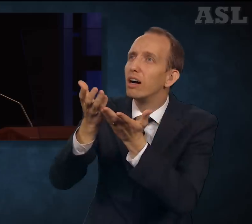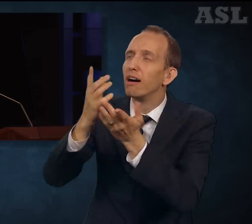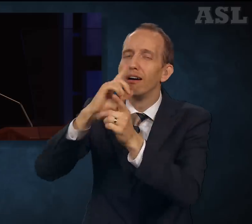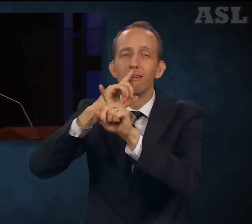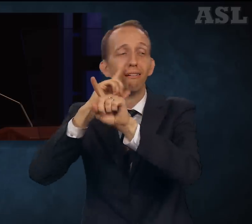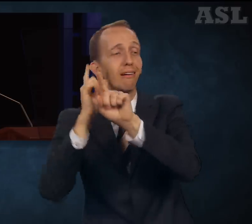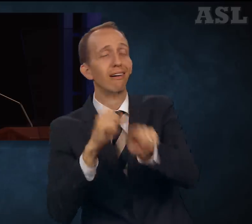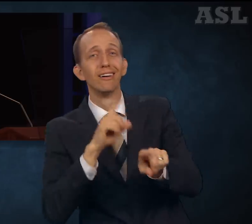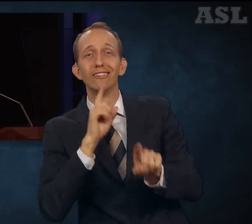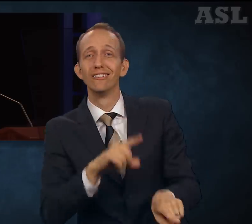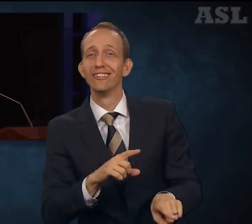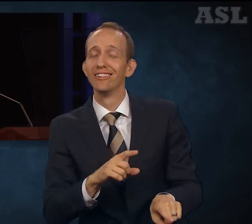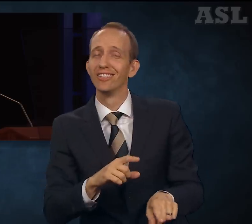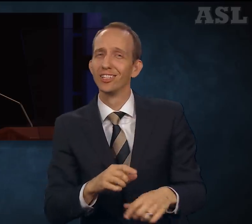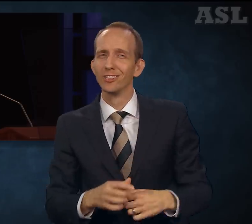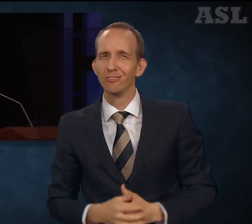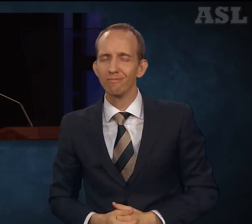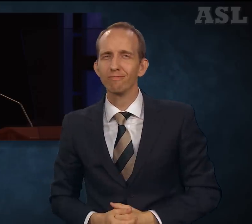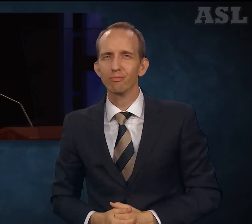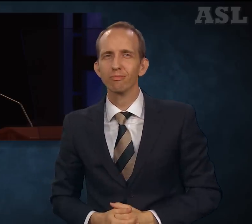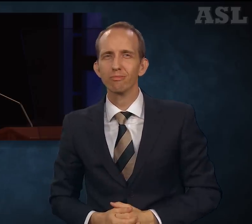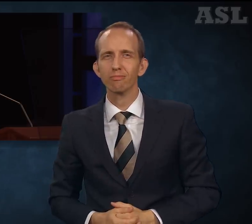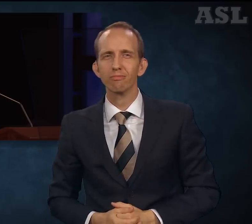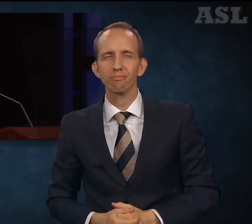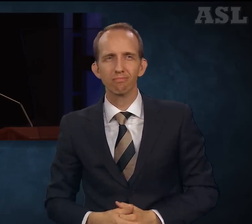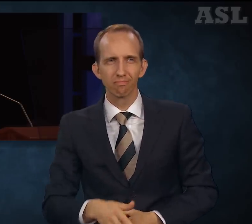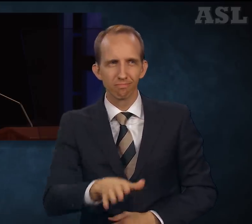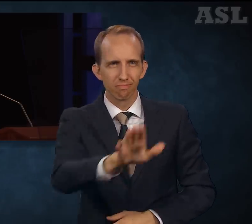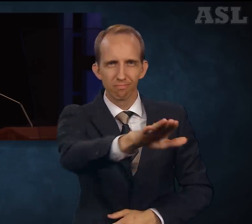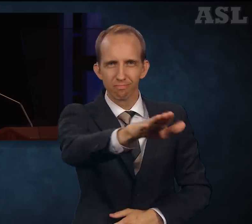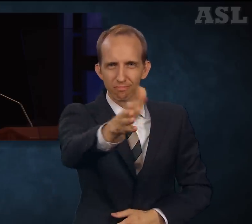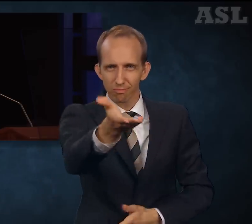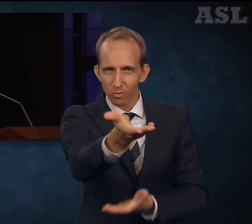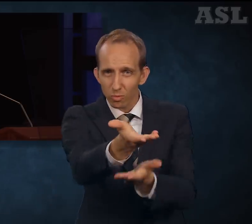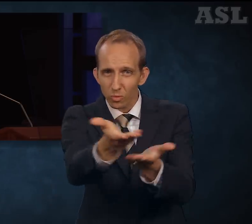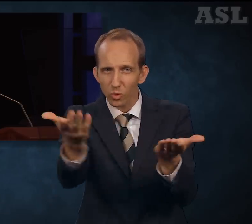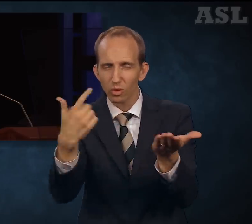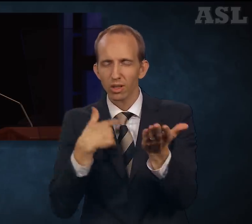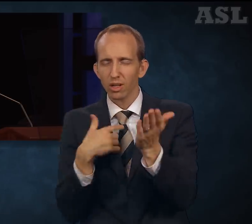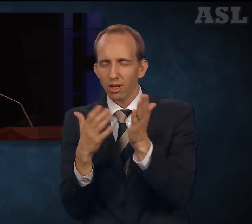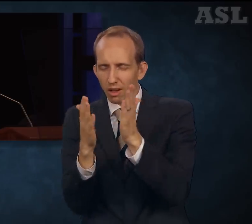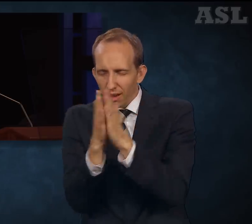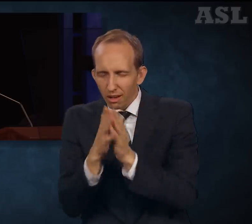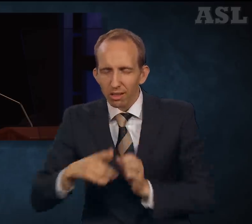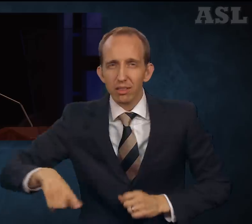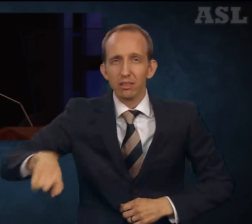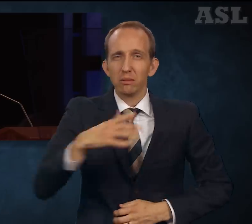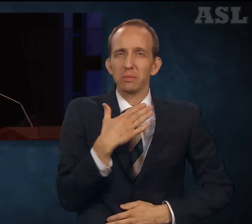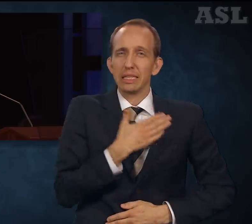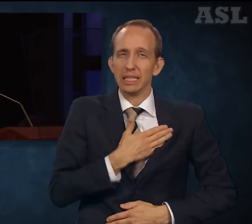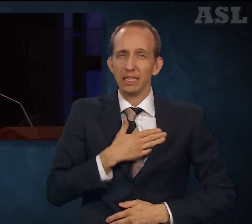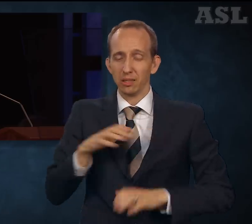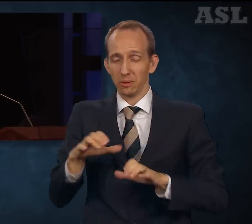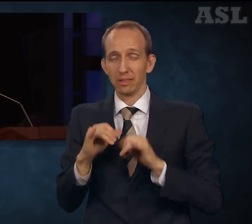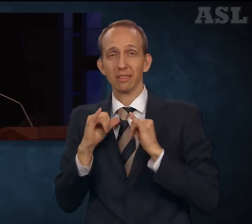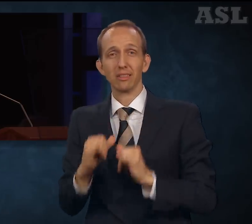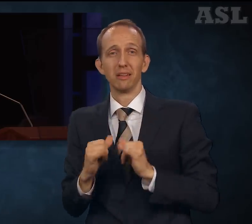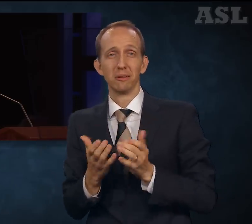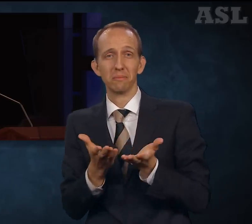WHERE TO GO FOR ANSWERS TO